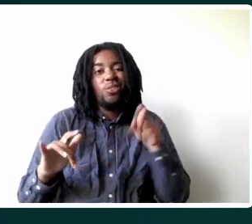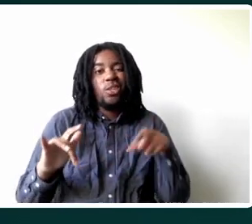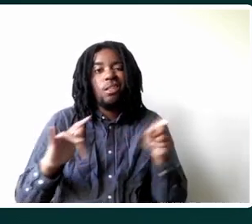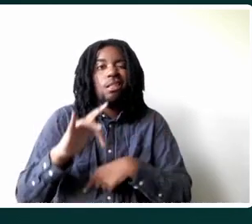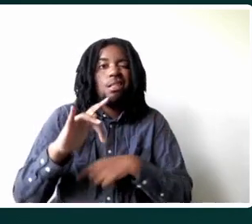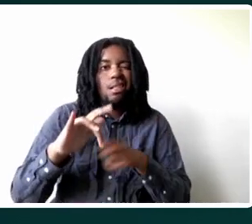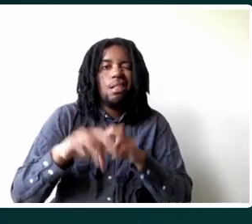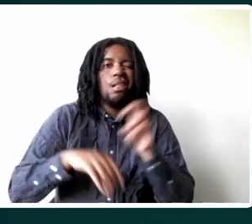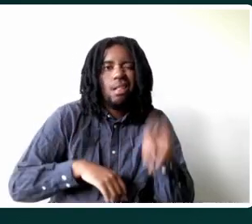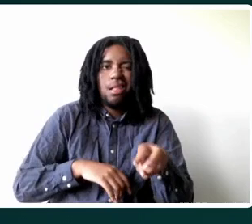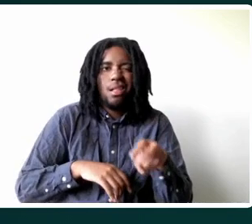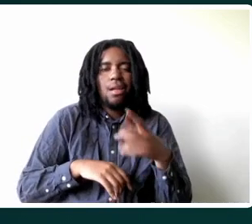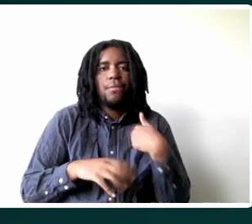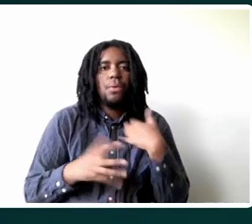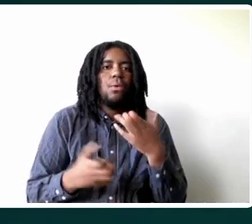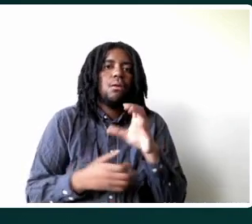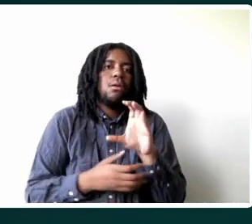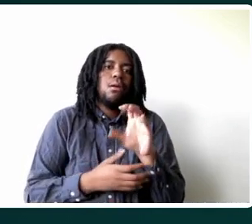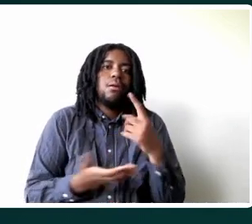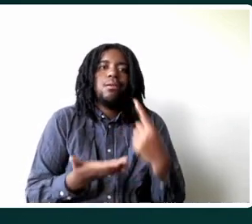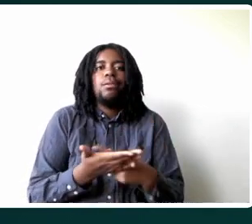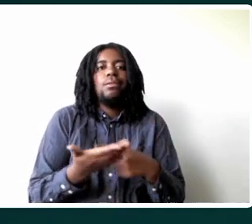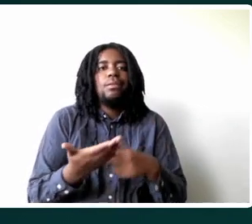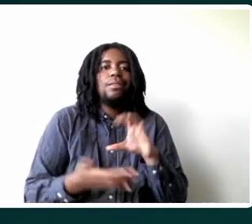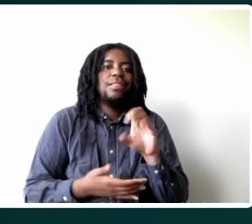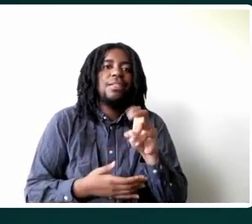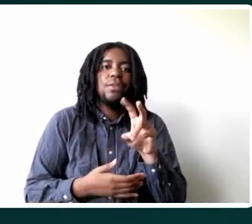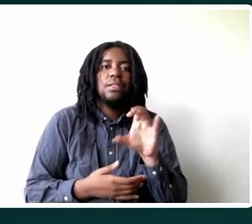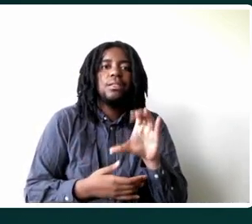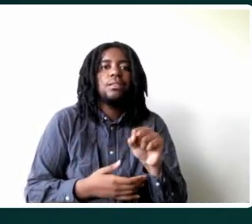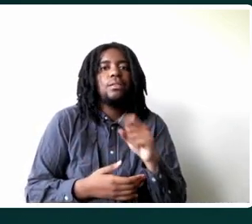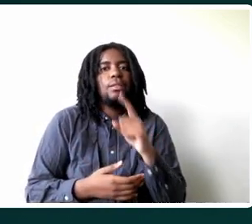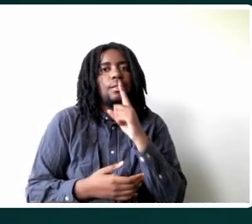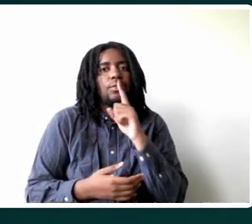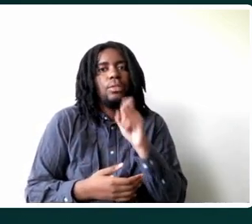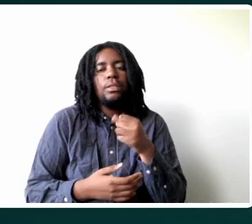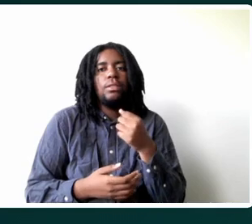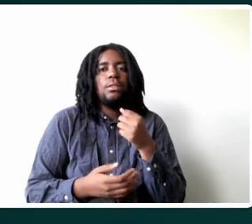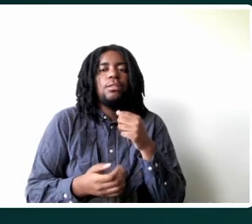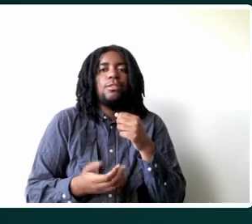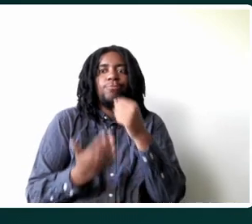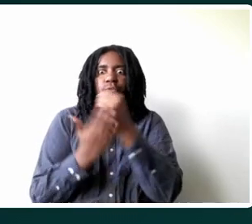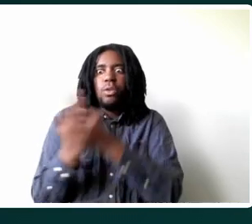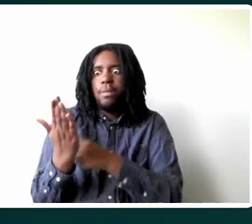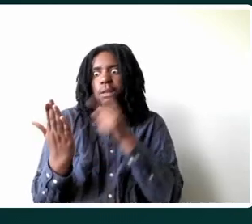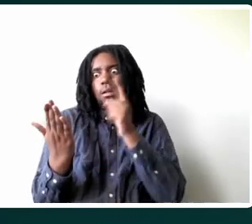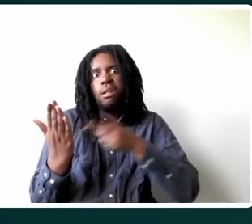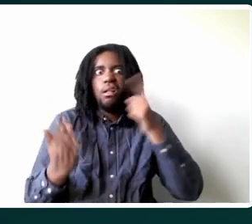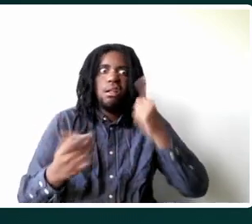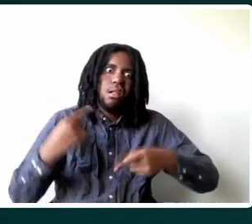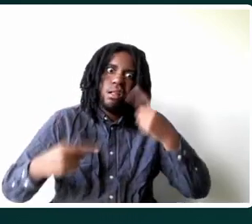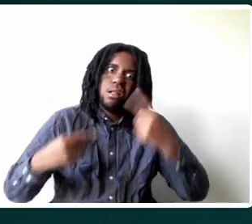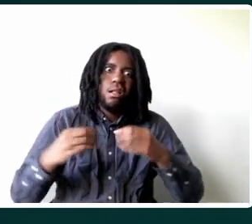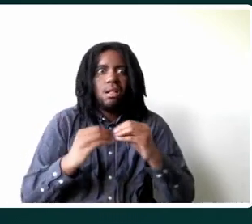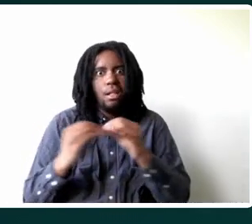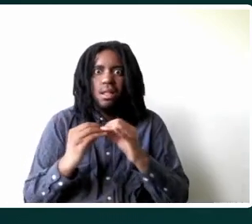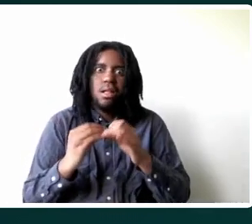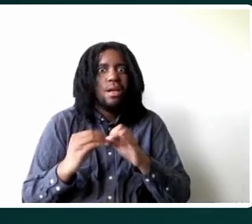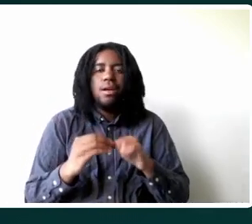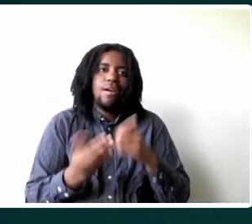about civic dialogue, we immediately have to move into that very scripted, argumentative, let's talk about the real issues. Let's gain evidence, let's move into that.